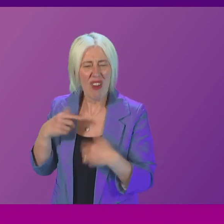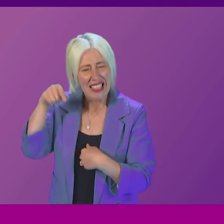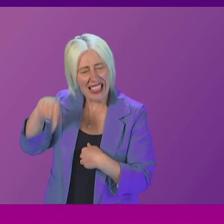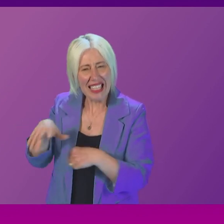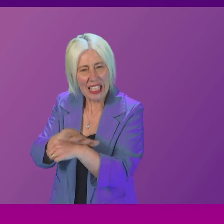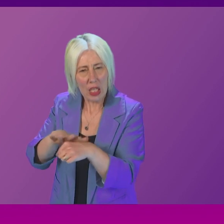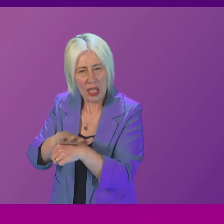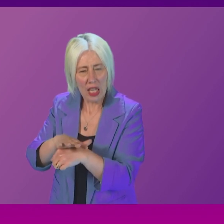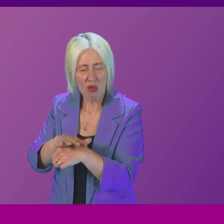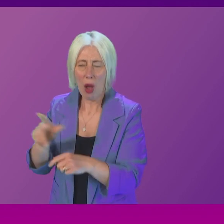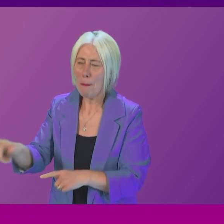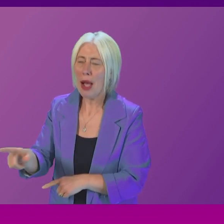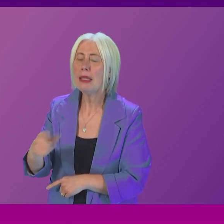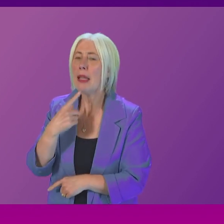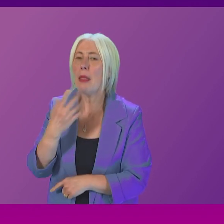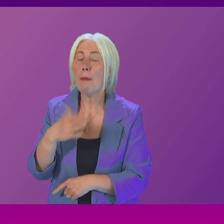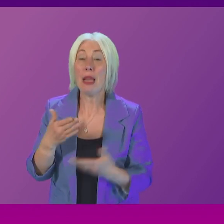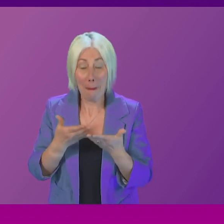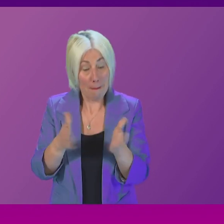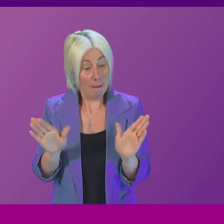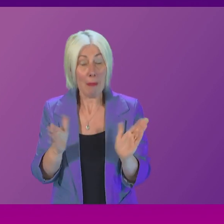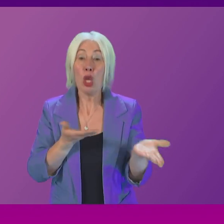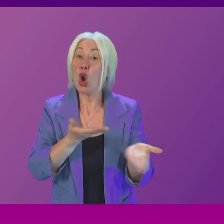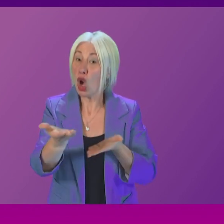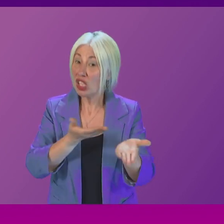that there was a public consultation on the guideline.